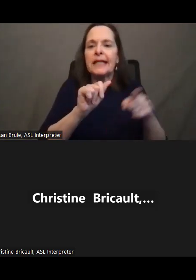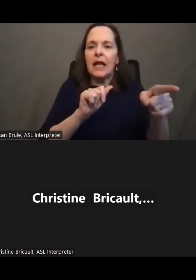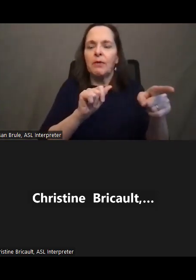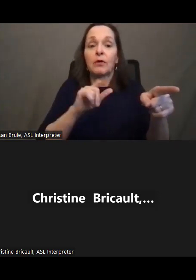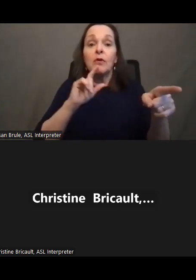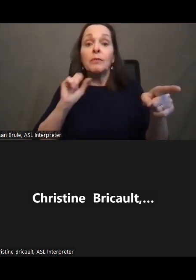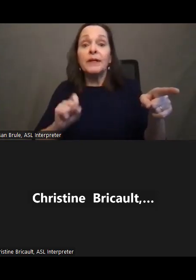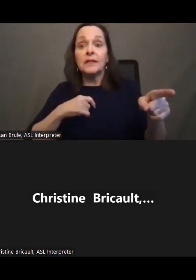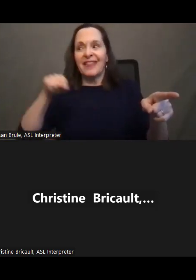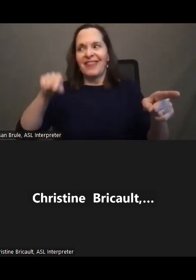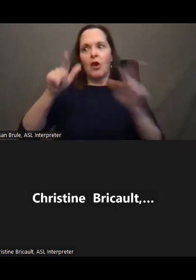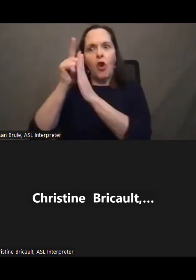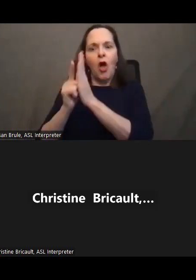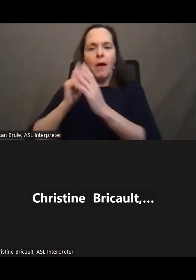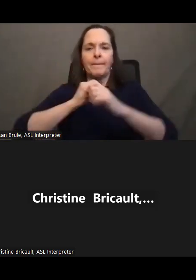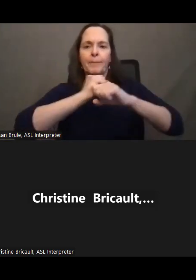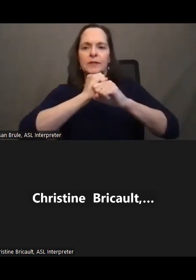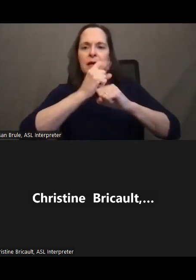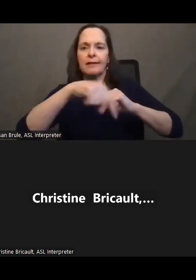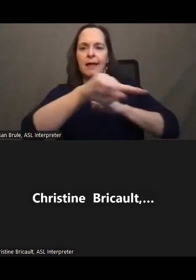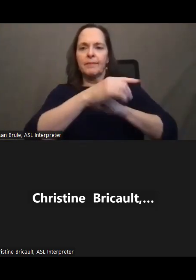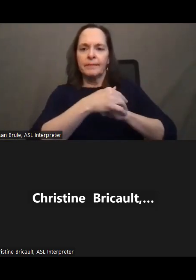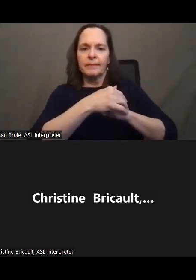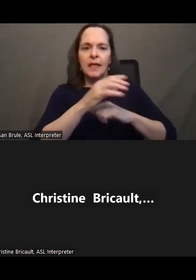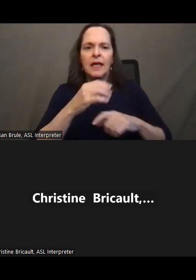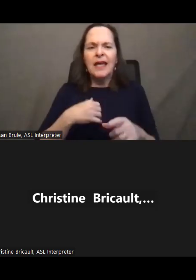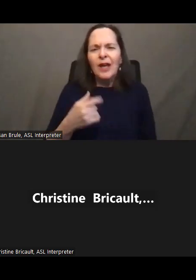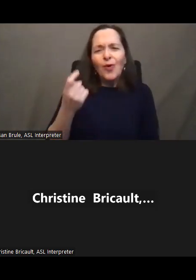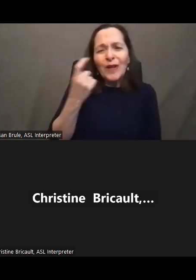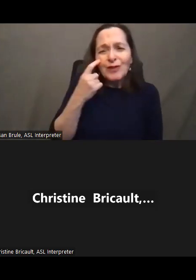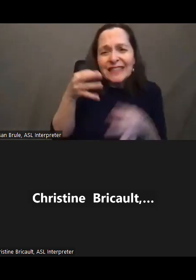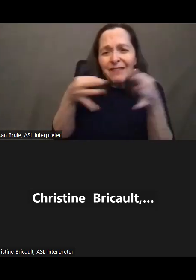actual disability definition that we just talked about, but if they used